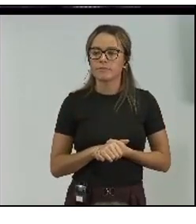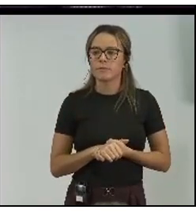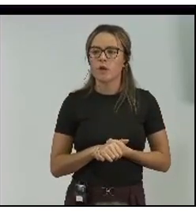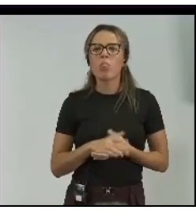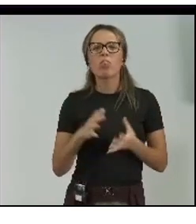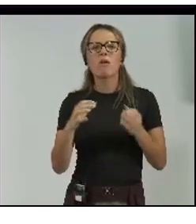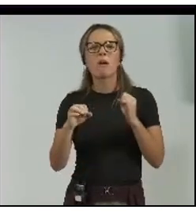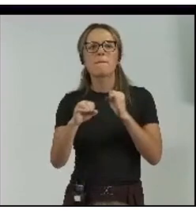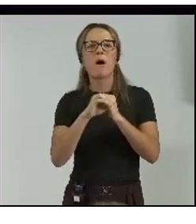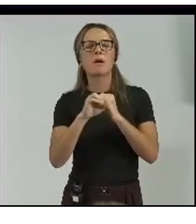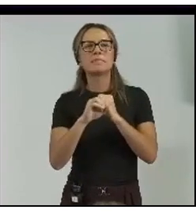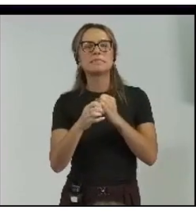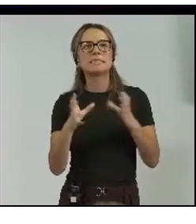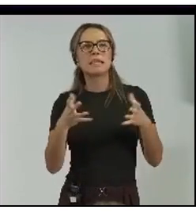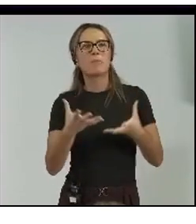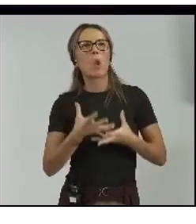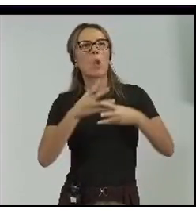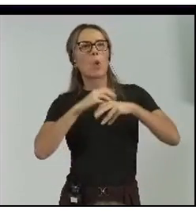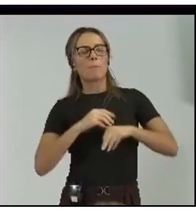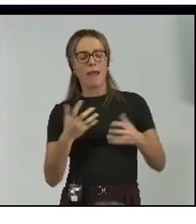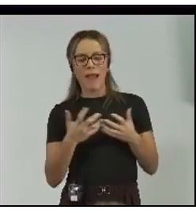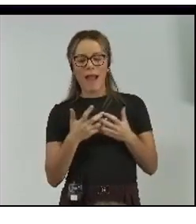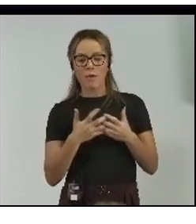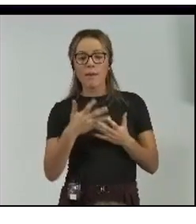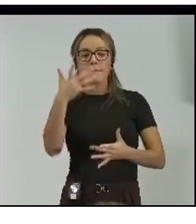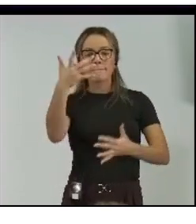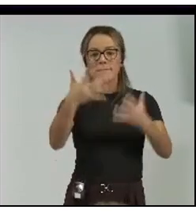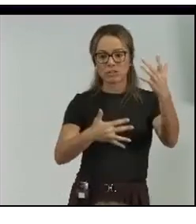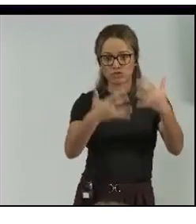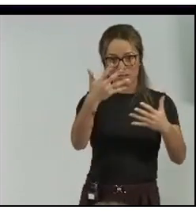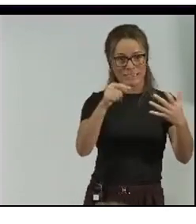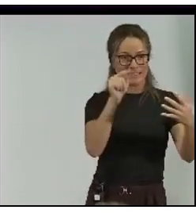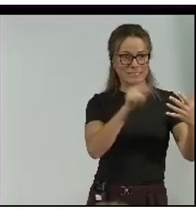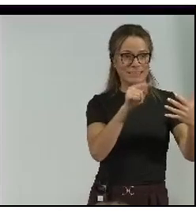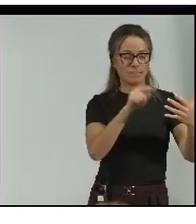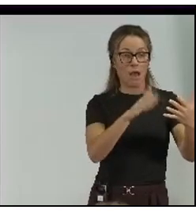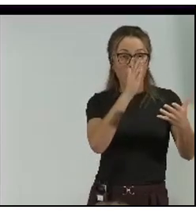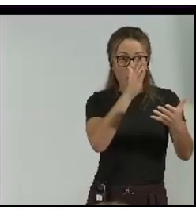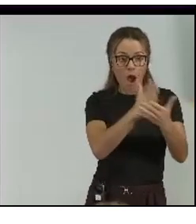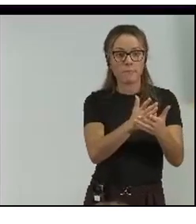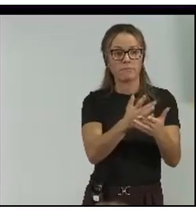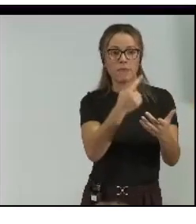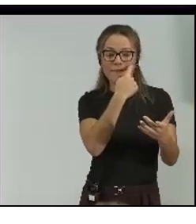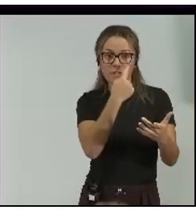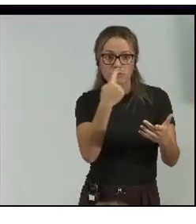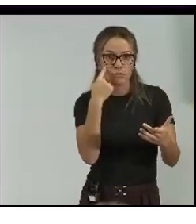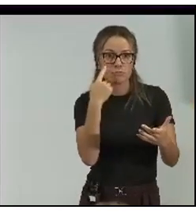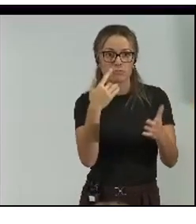Metrics, I think metrics having use cases where you've seen this be successful,